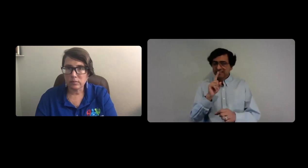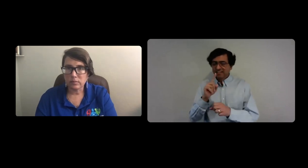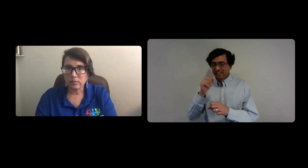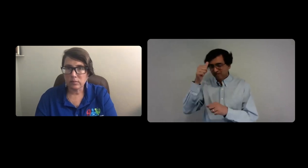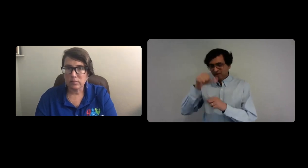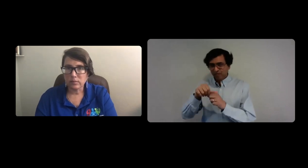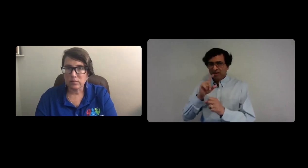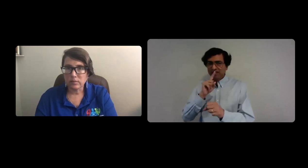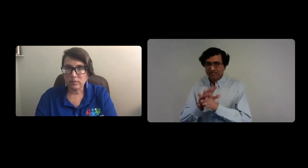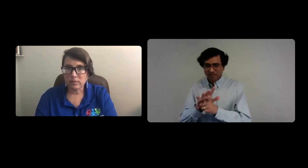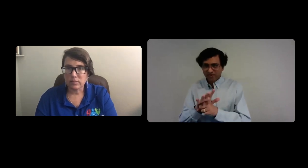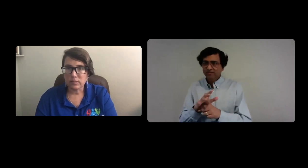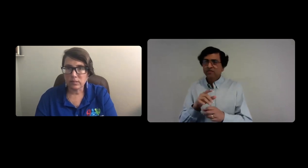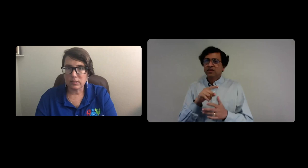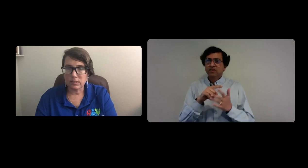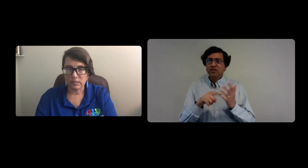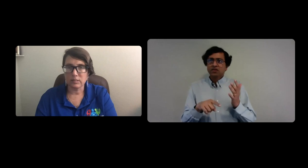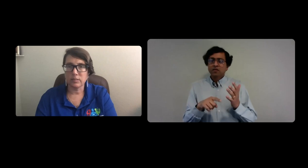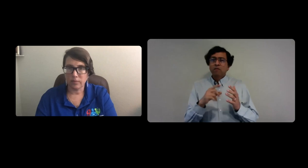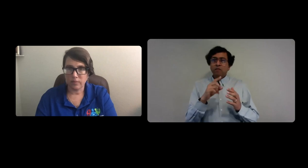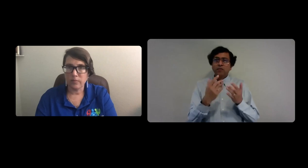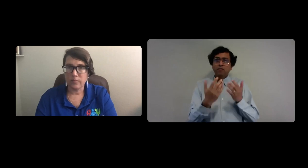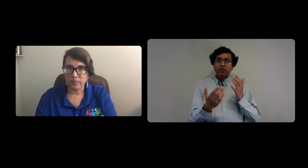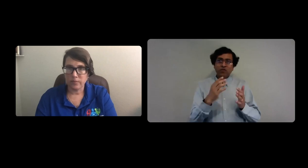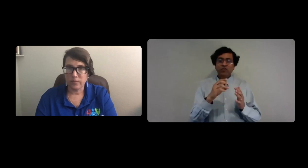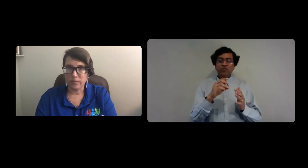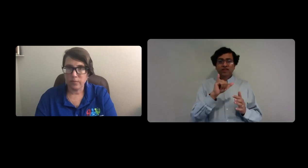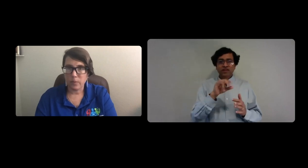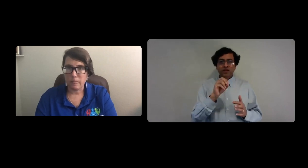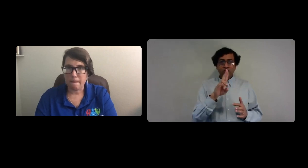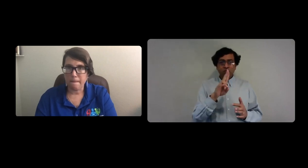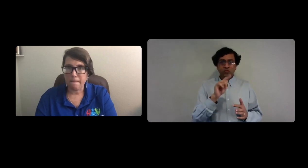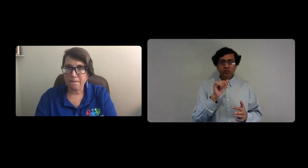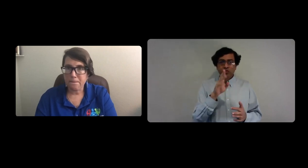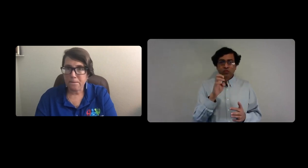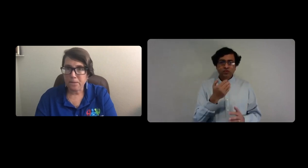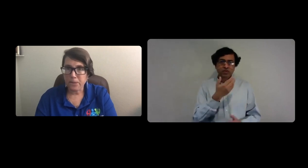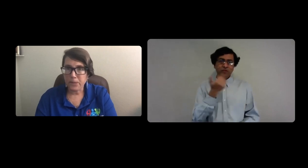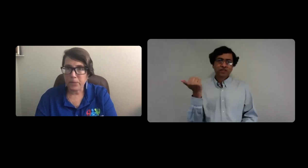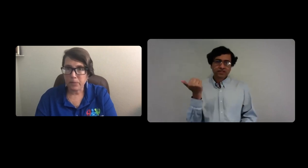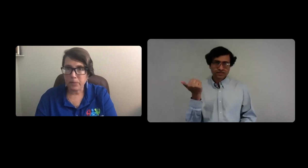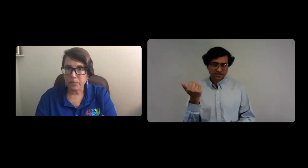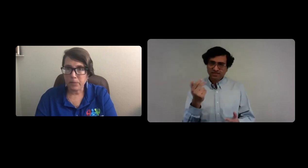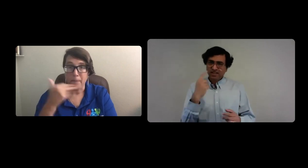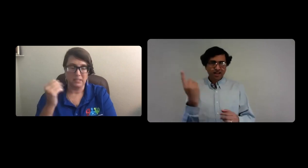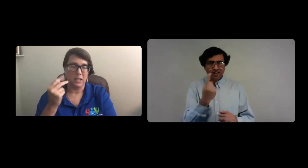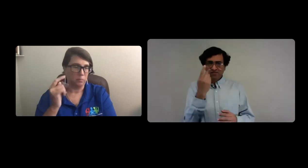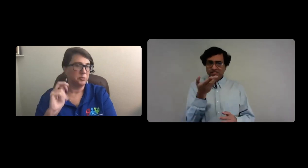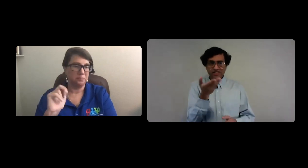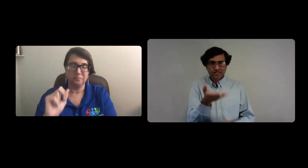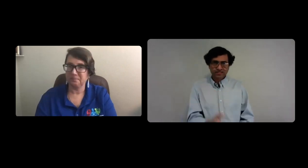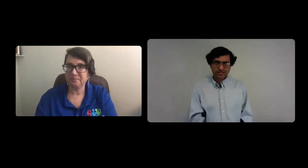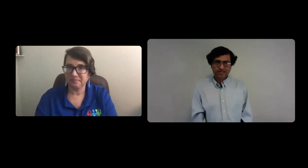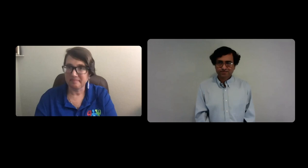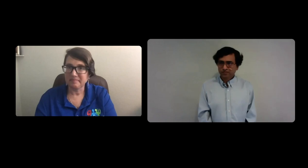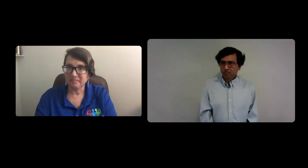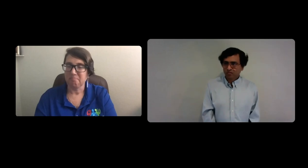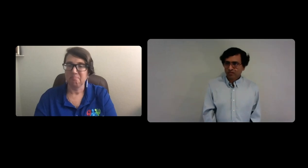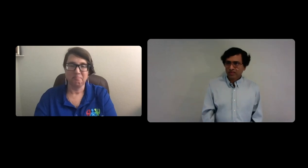I think it is Magpie [phonetic]. I will have to check that I have the right address for that. But YouTube is probably the best.